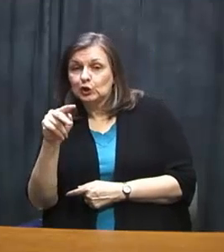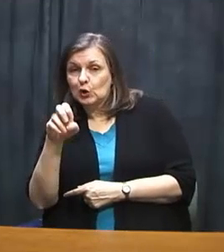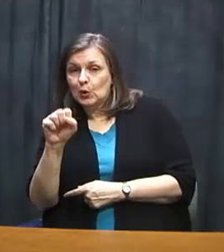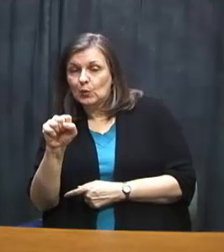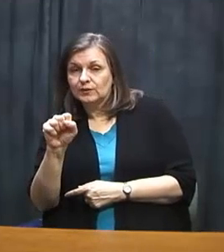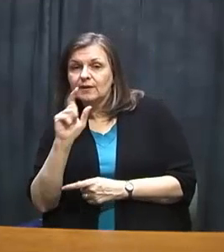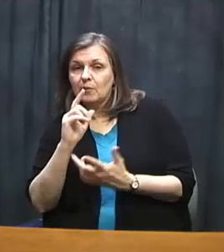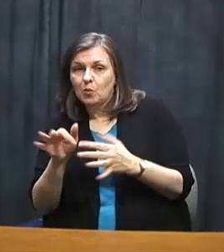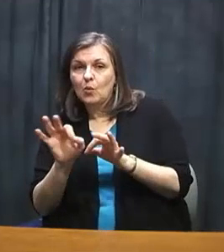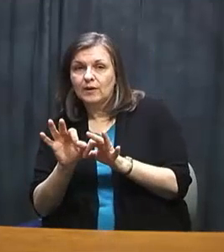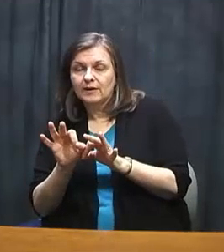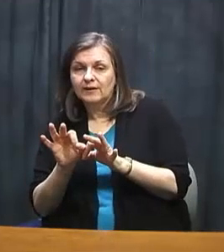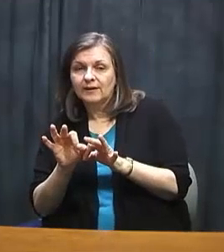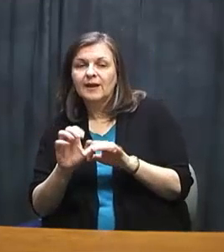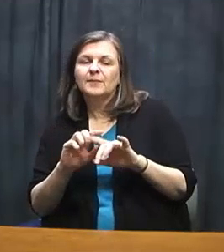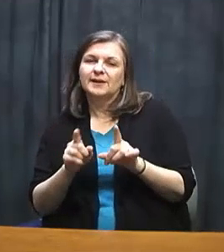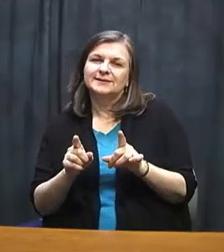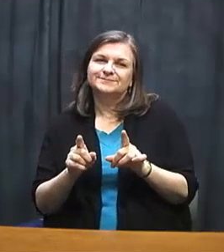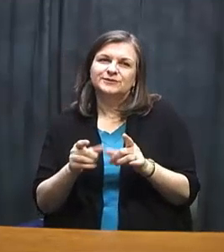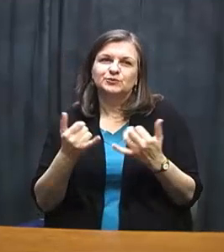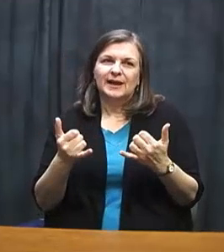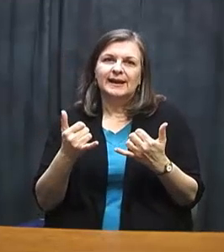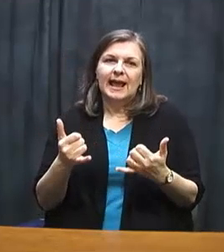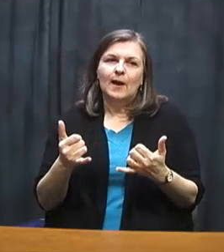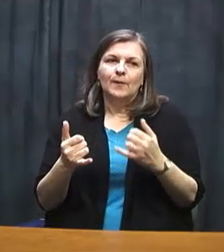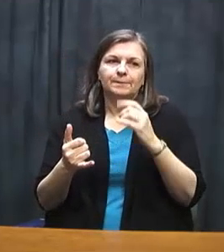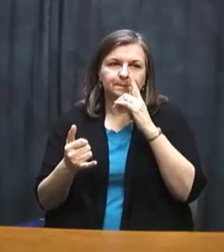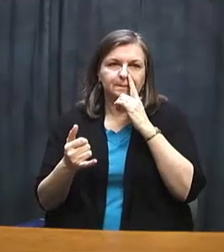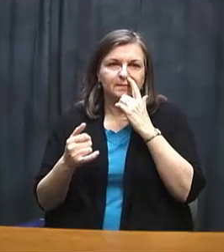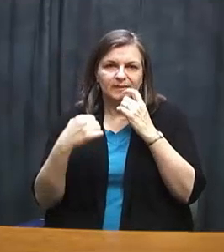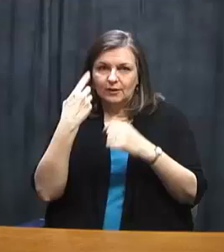but from a very simple standpoint